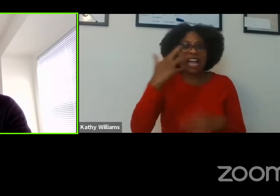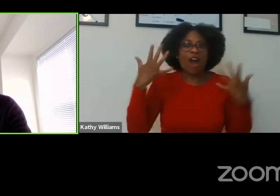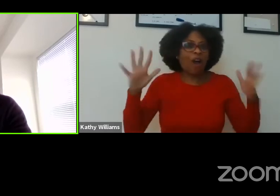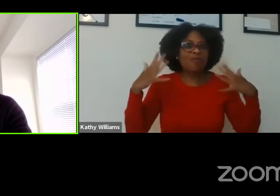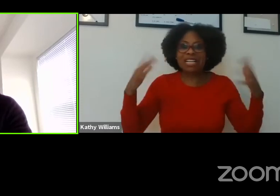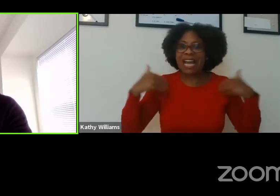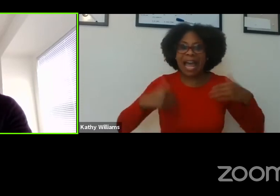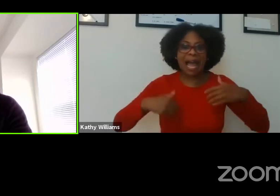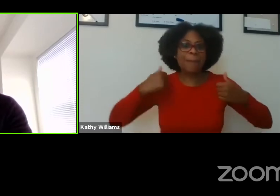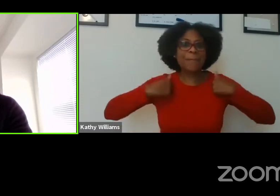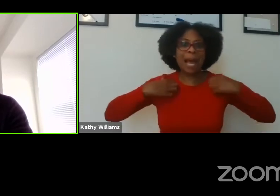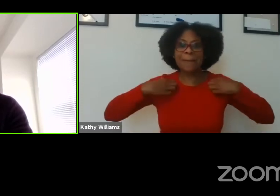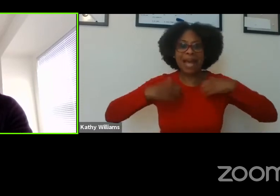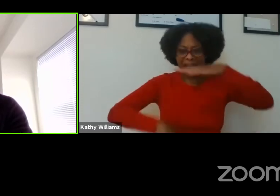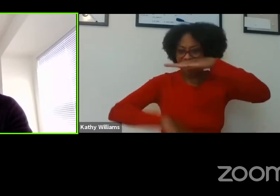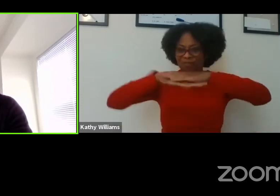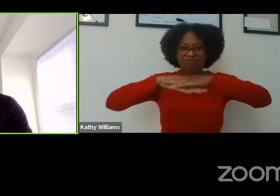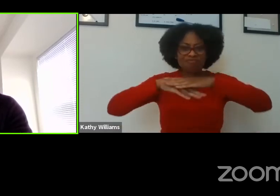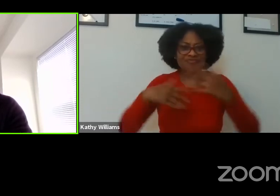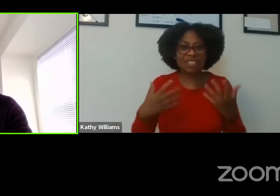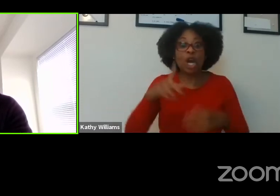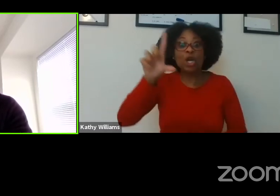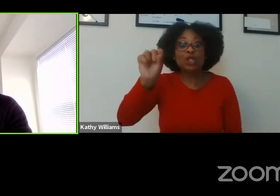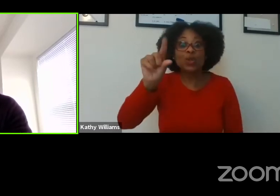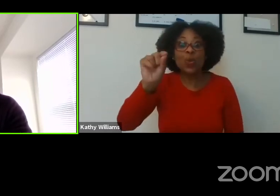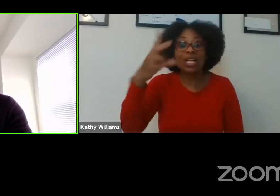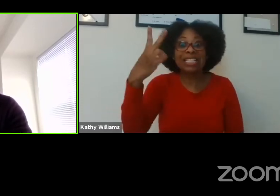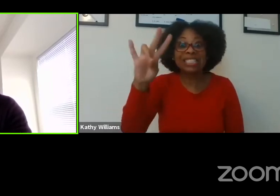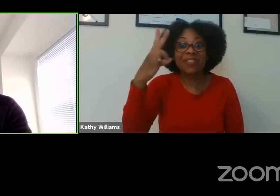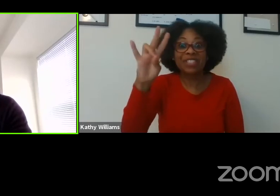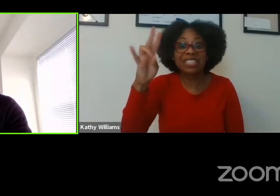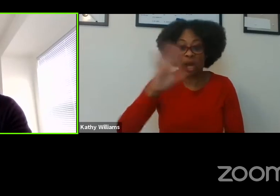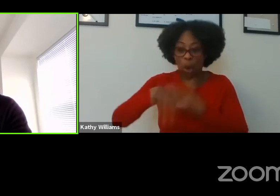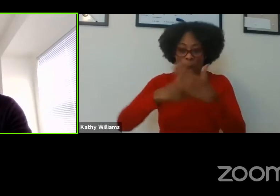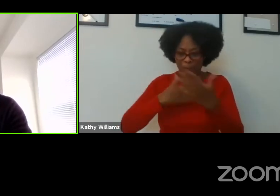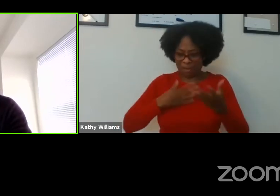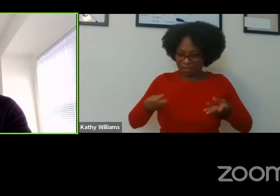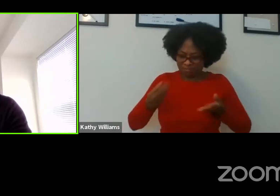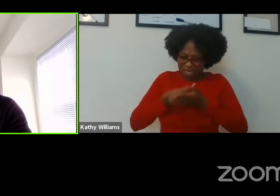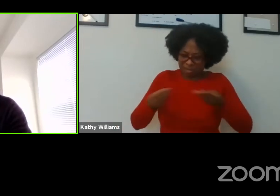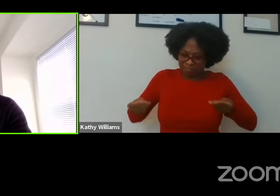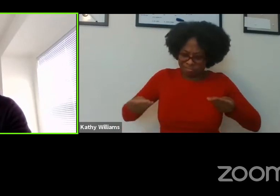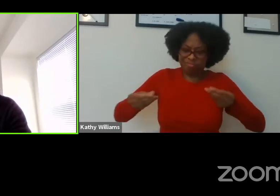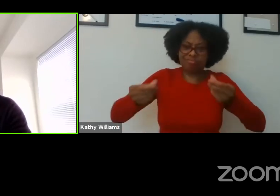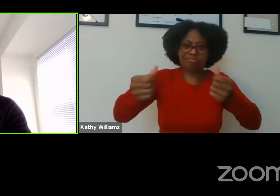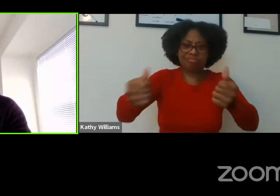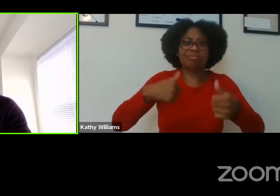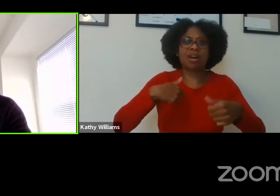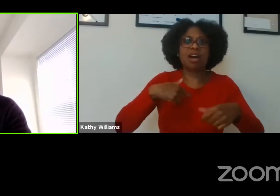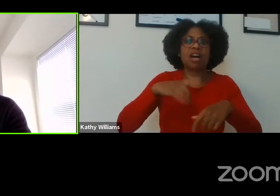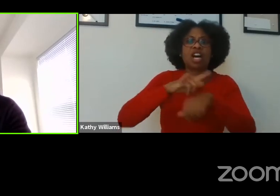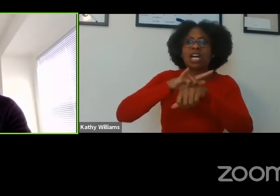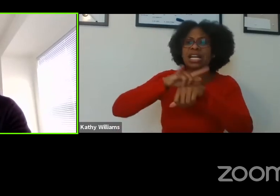I spent all of my money to fly to California to run in my first Paralympic national race.